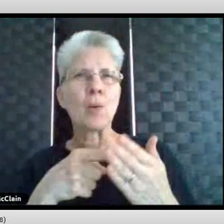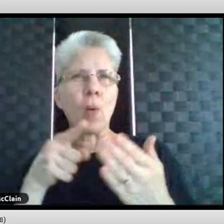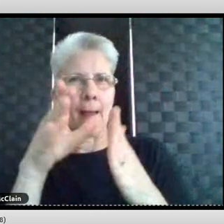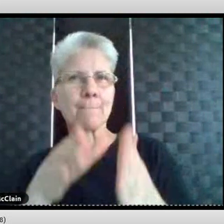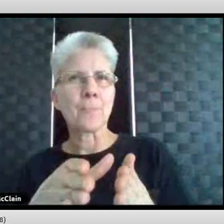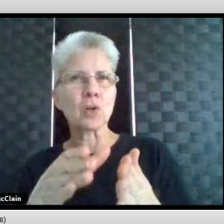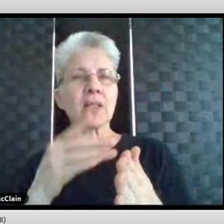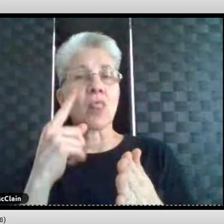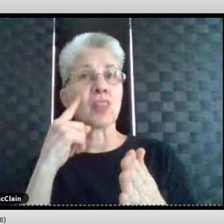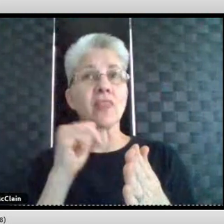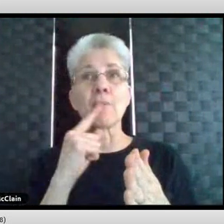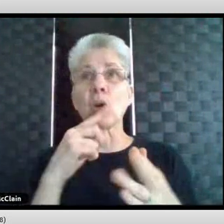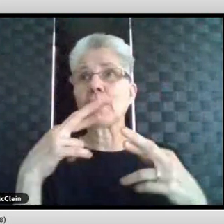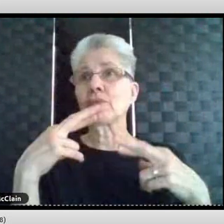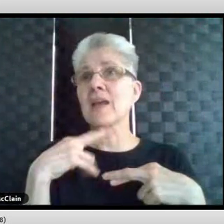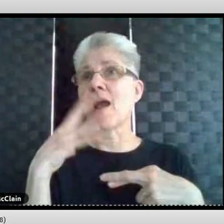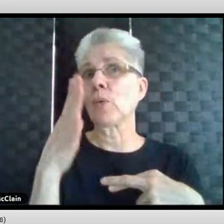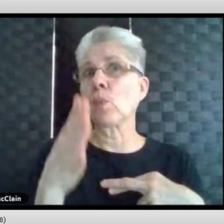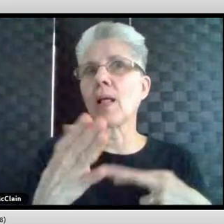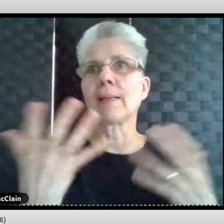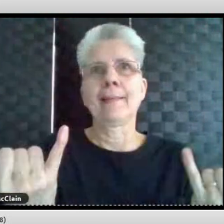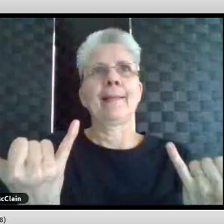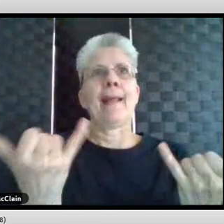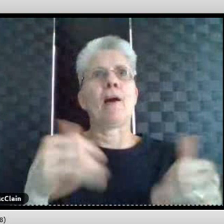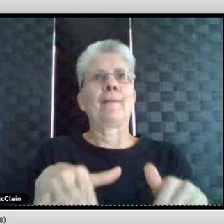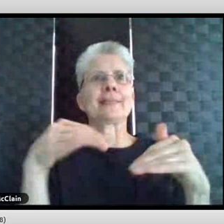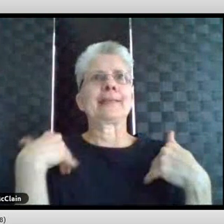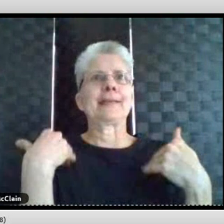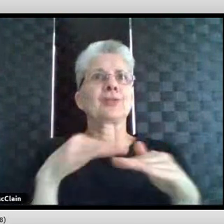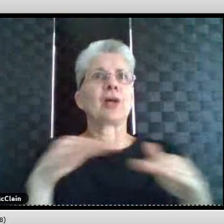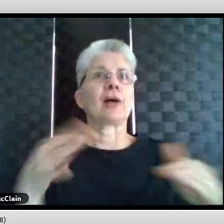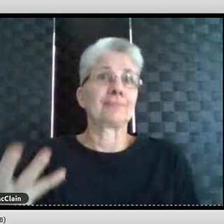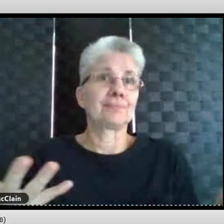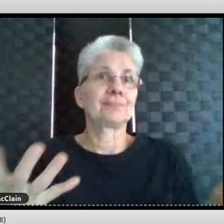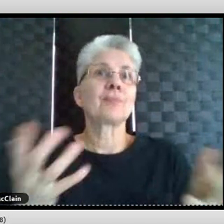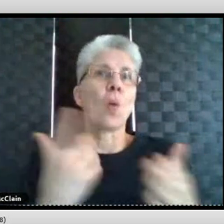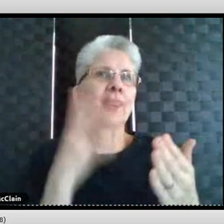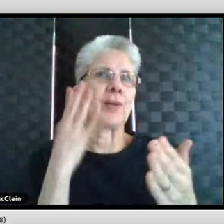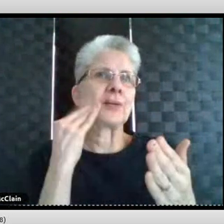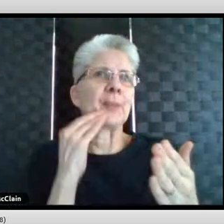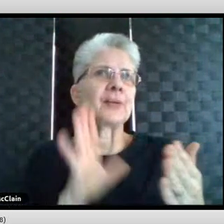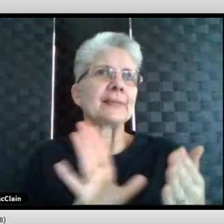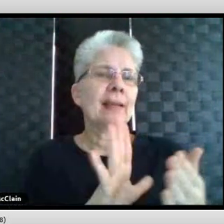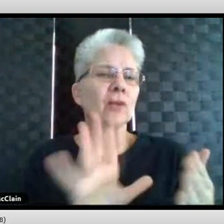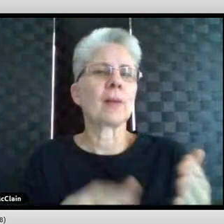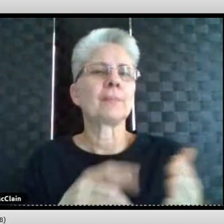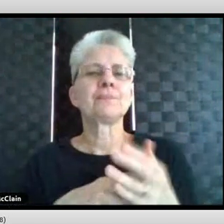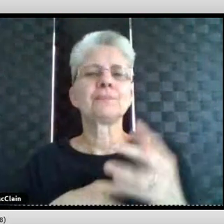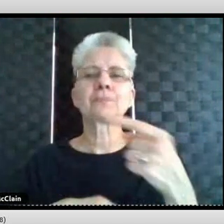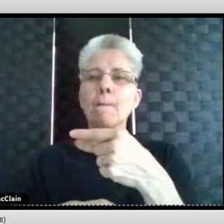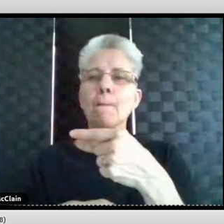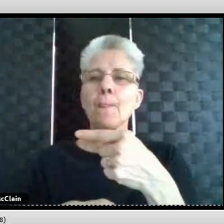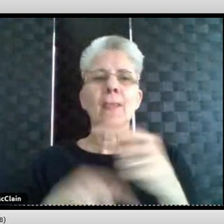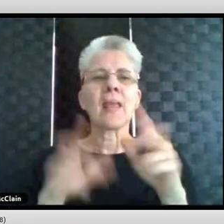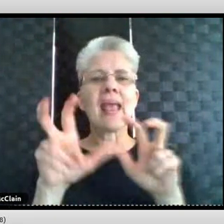who thought they were going to be retiring, and now they're raising a young child, what. they're going through. "Invest before you request,"